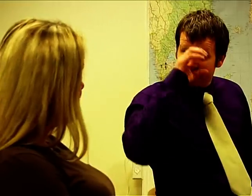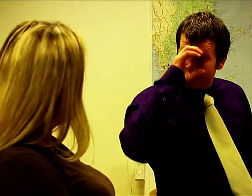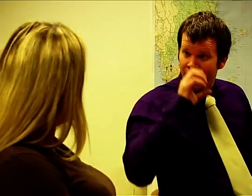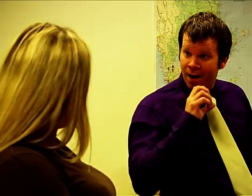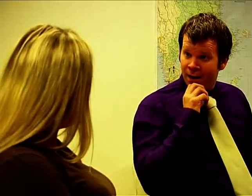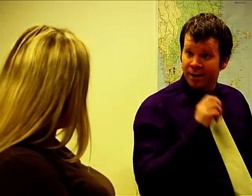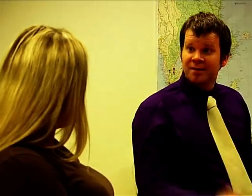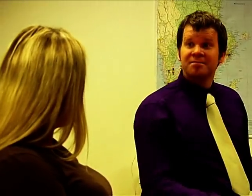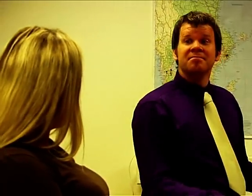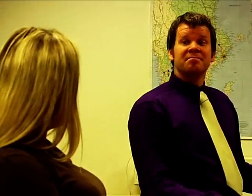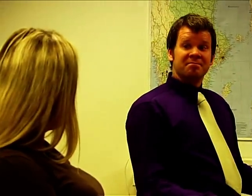Oh, tonight?